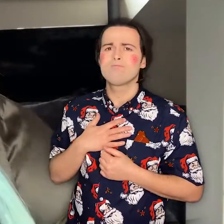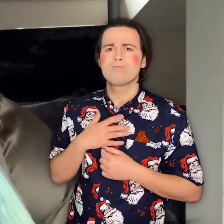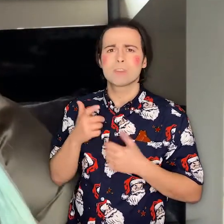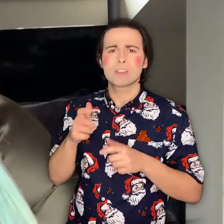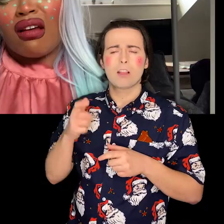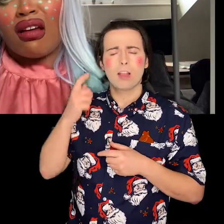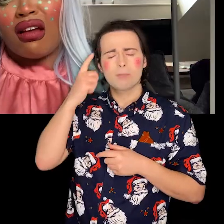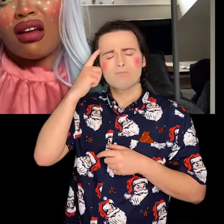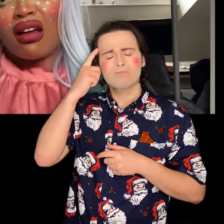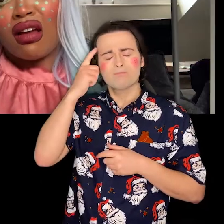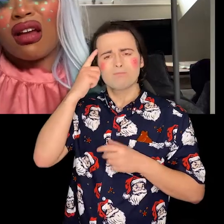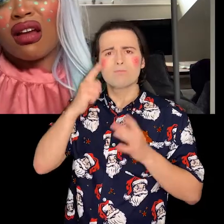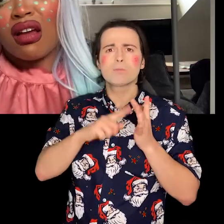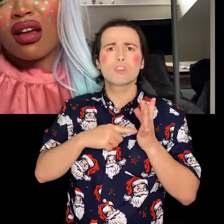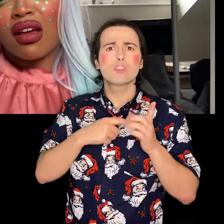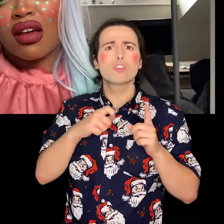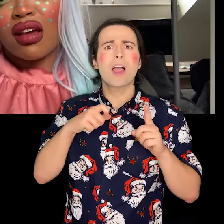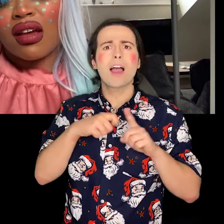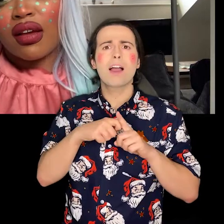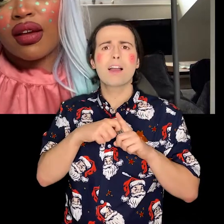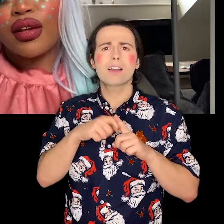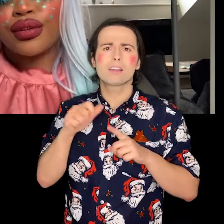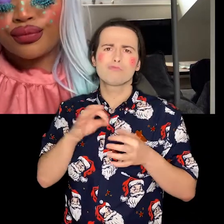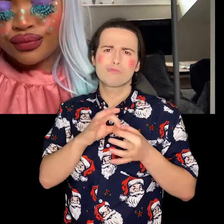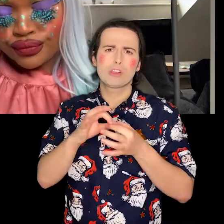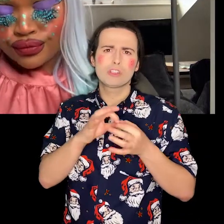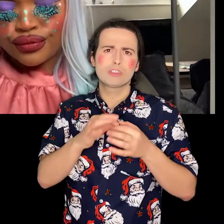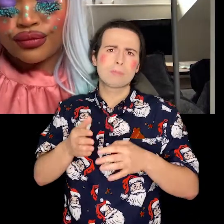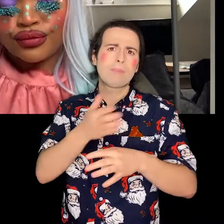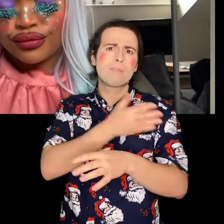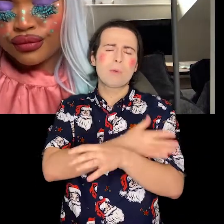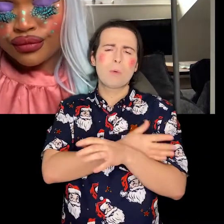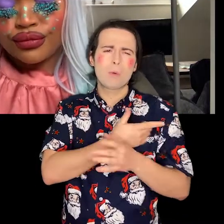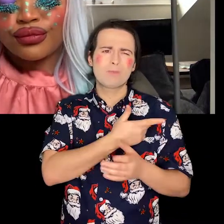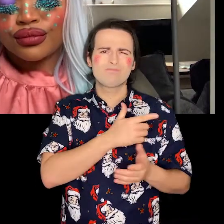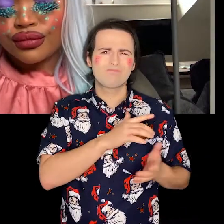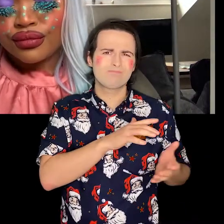Helen – He was a good man, gone but not forgotten